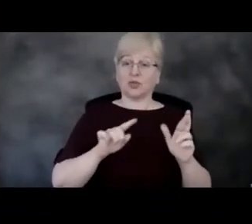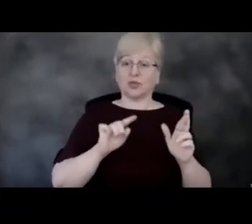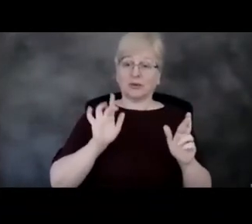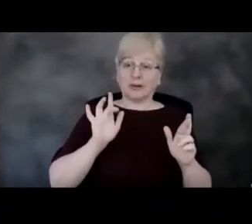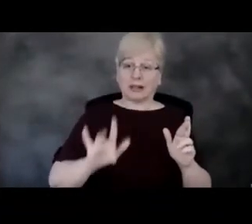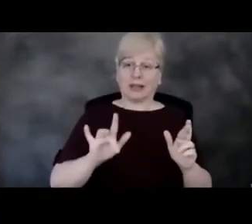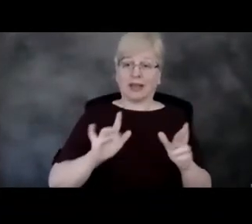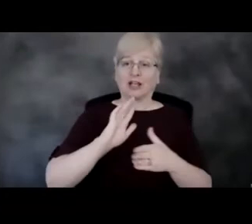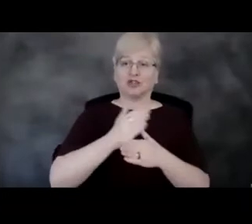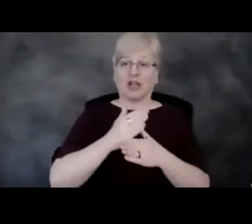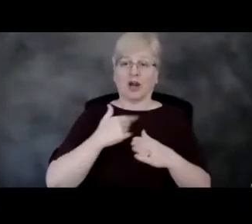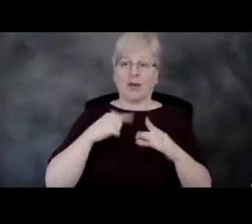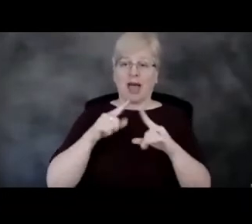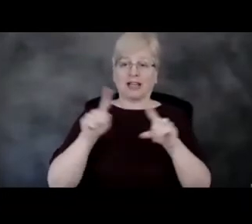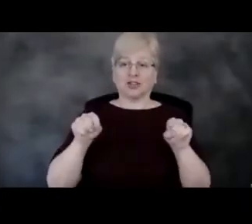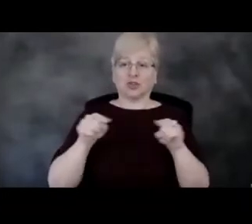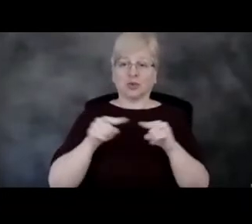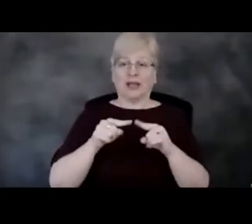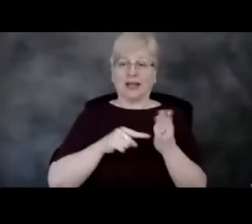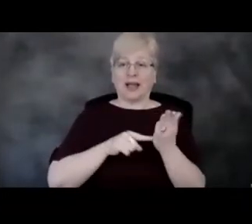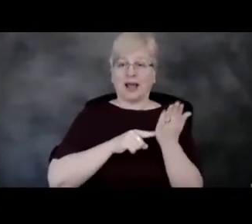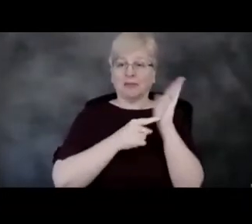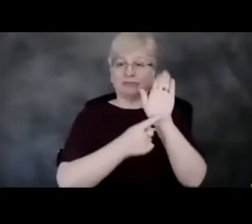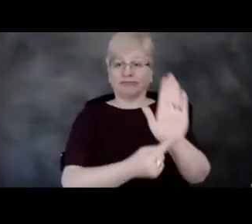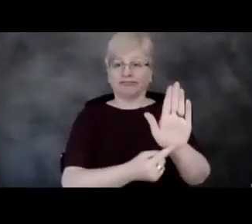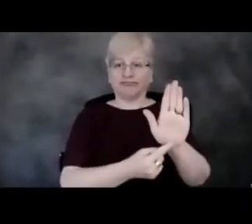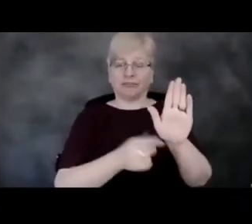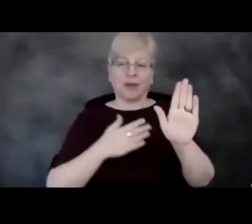display the poster this way. 17:24:10 >> FELICE LEVINE: Now when you bring